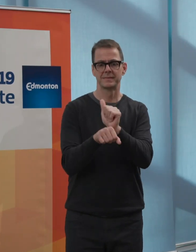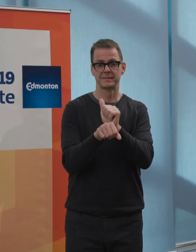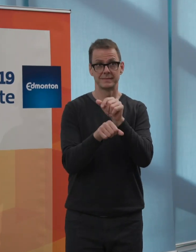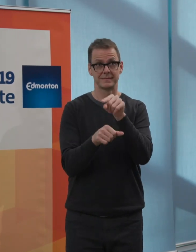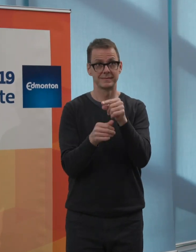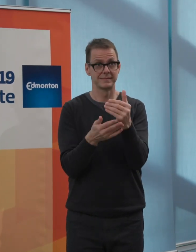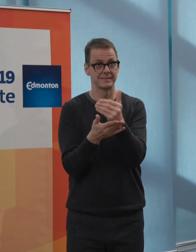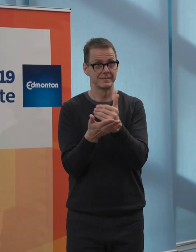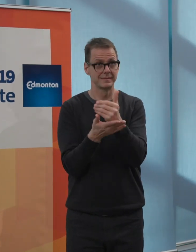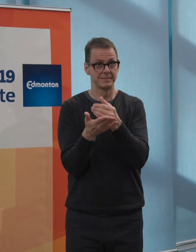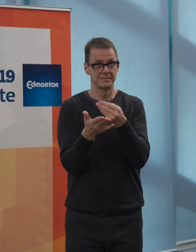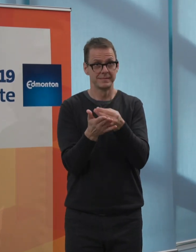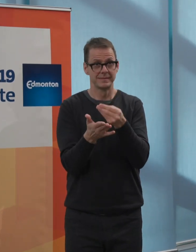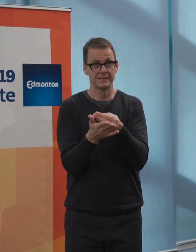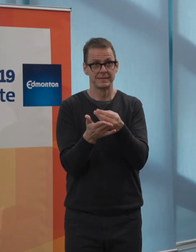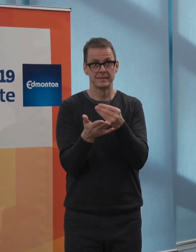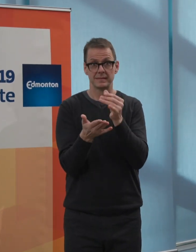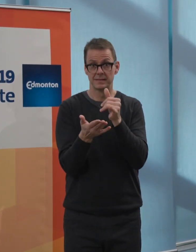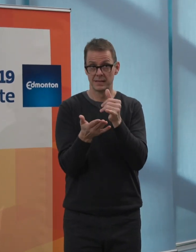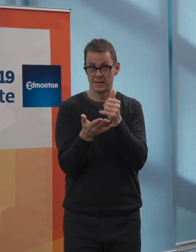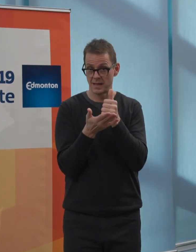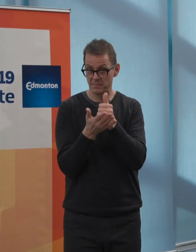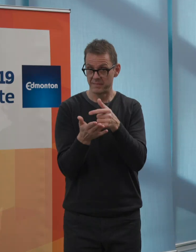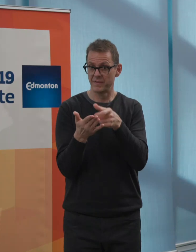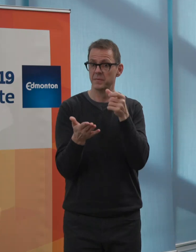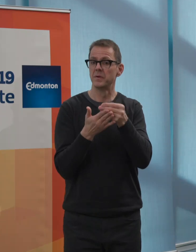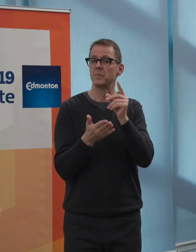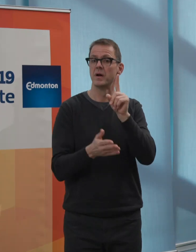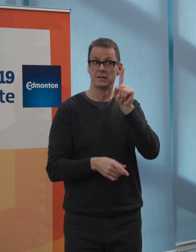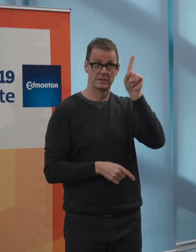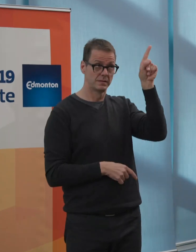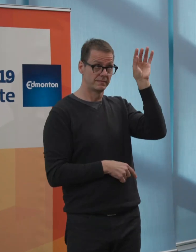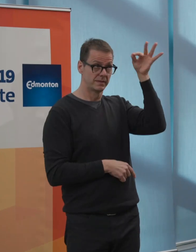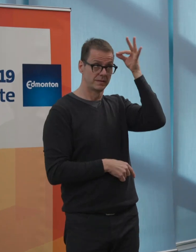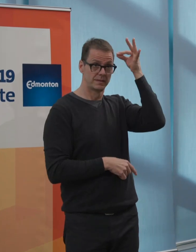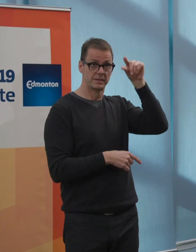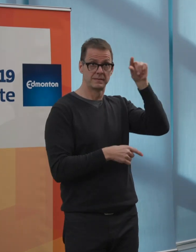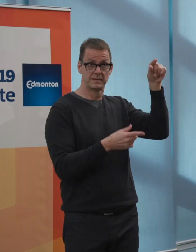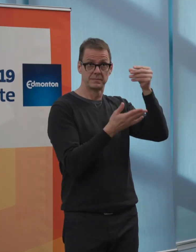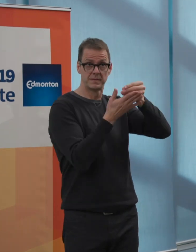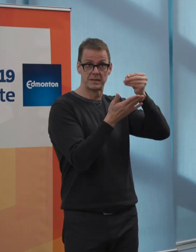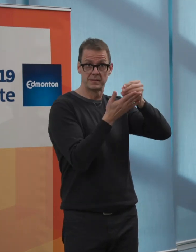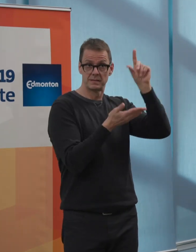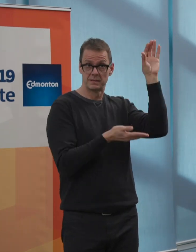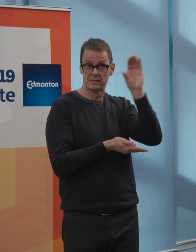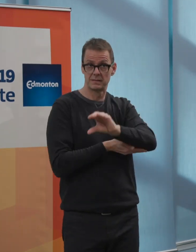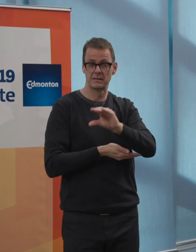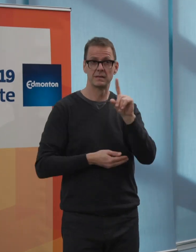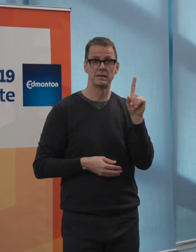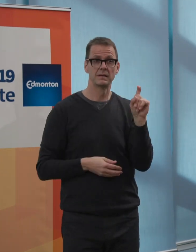government is kind of cover sort of 75% of a number of businesses payrolls are